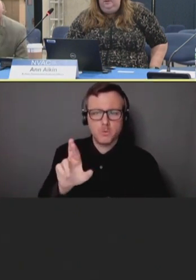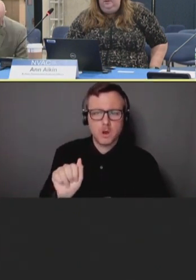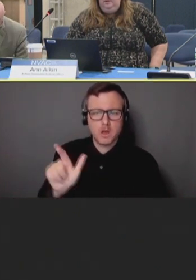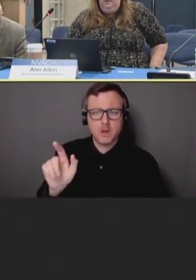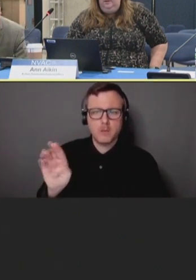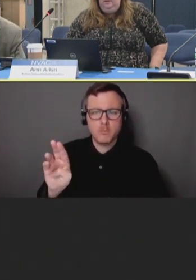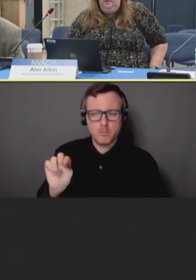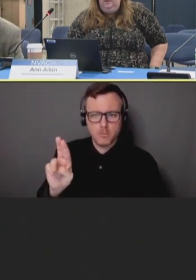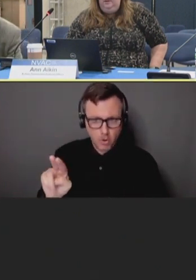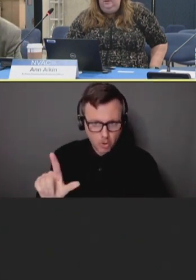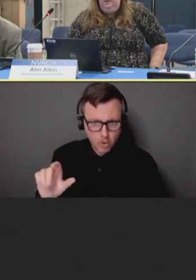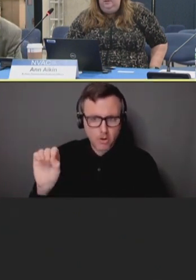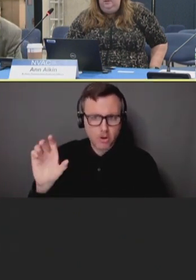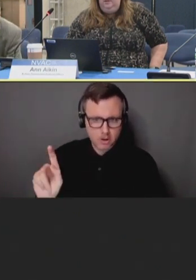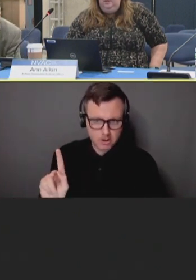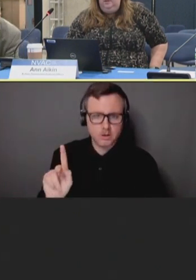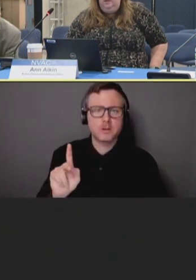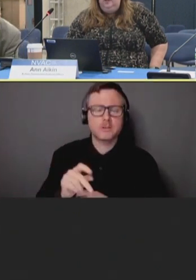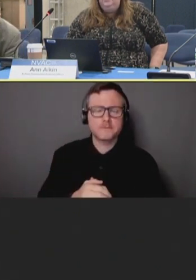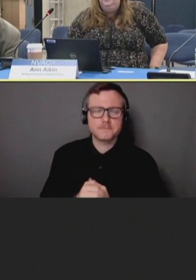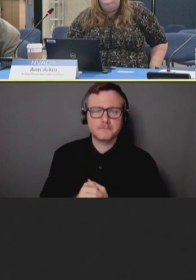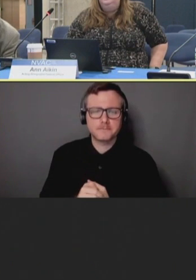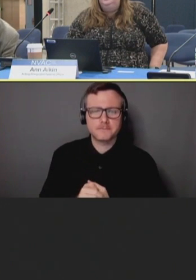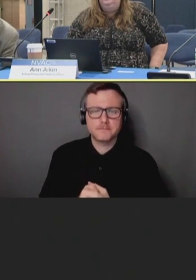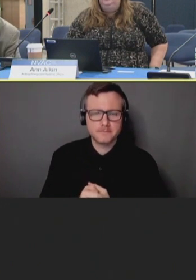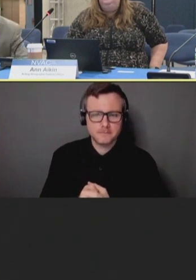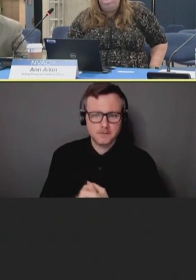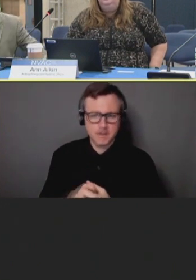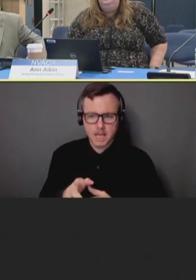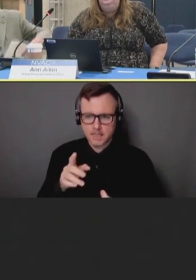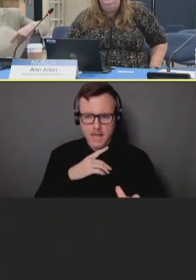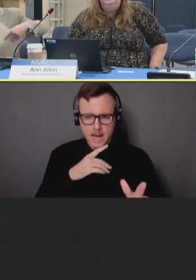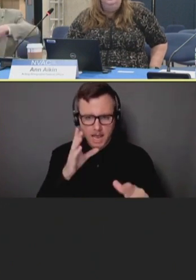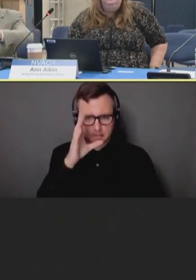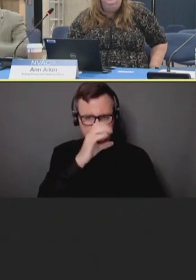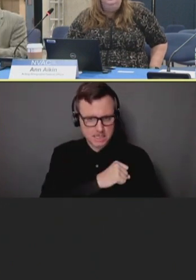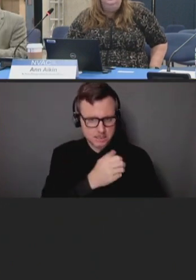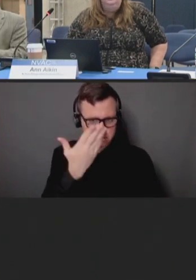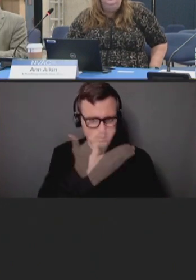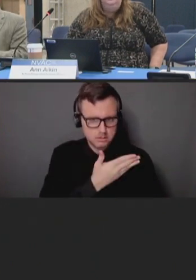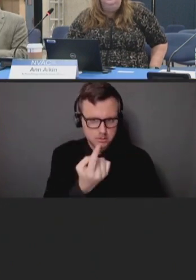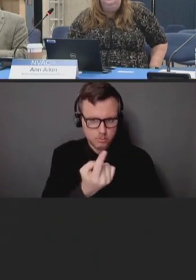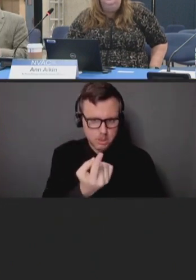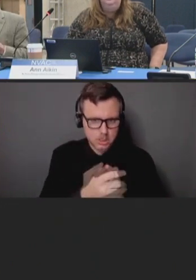Barbara Mulach: Sorry for the late reply. Barbara Mulach is here.